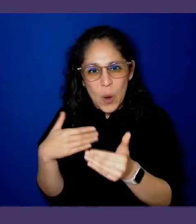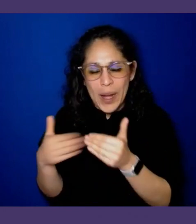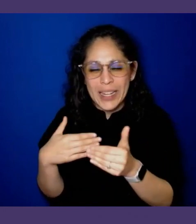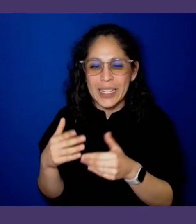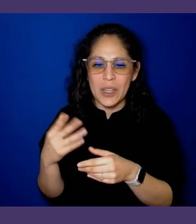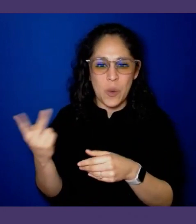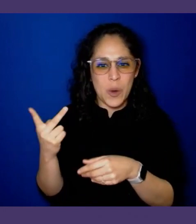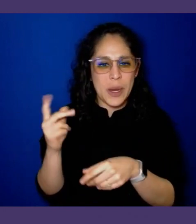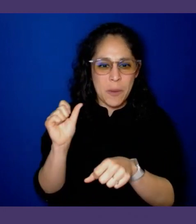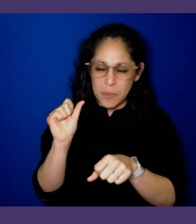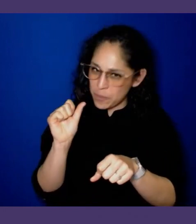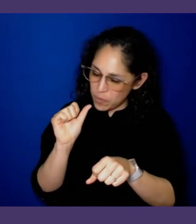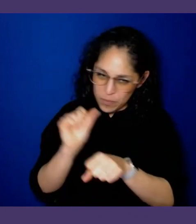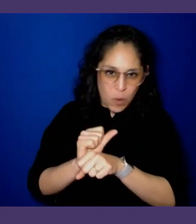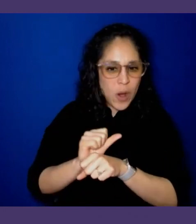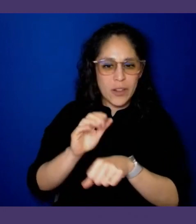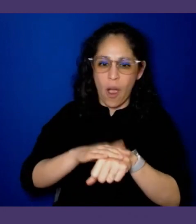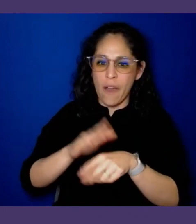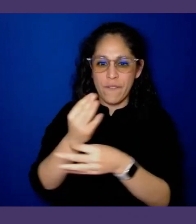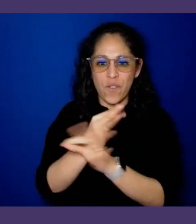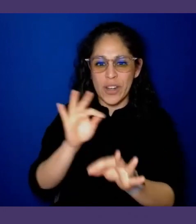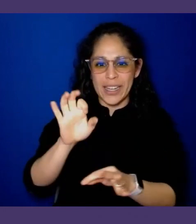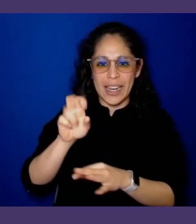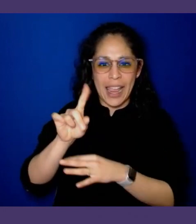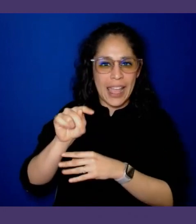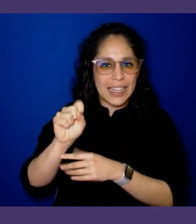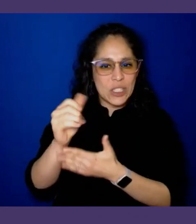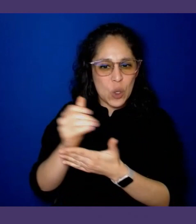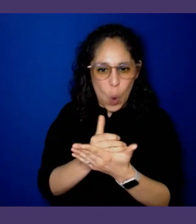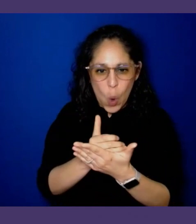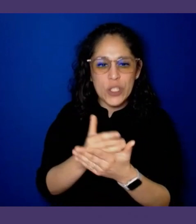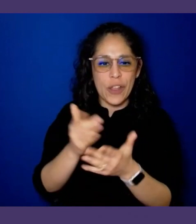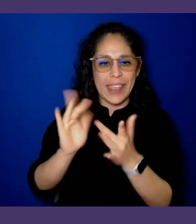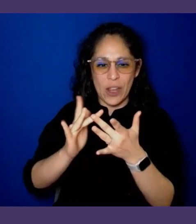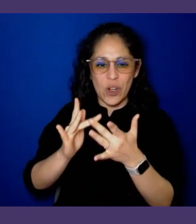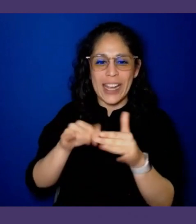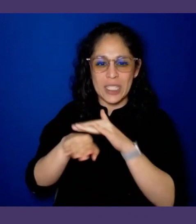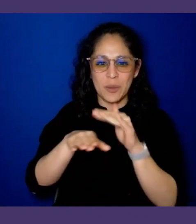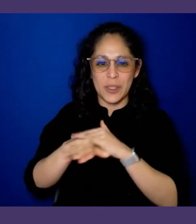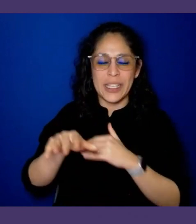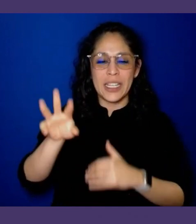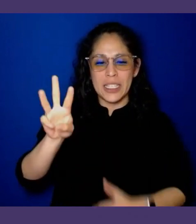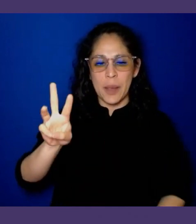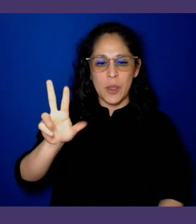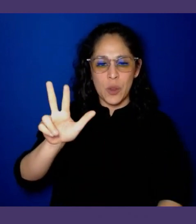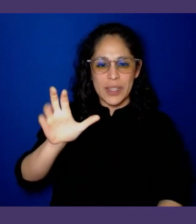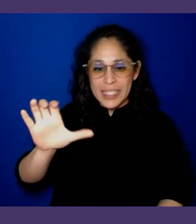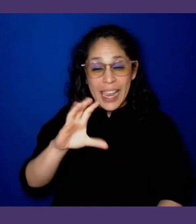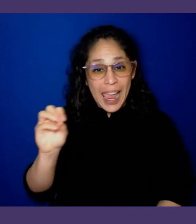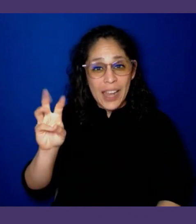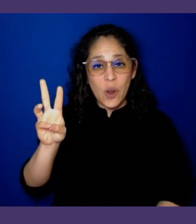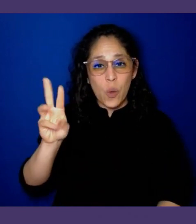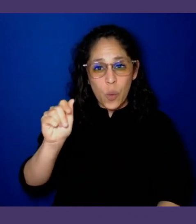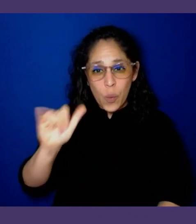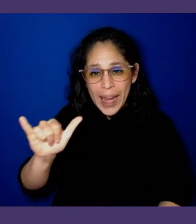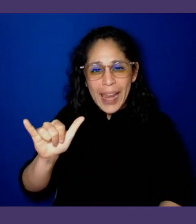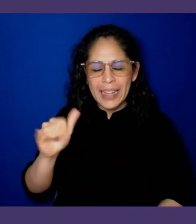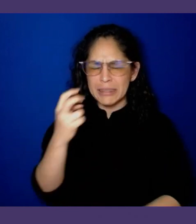on "Intro to Accessibility" from the W3C and the WAI groups. Sorry, I didn't get it right, got to practice that.